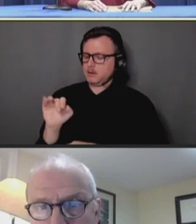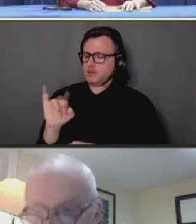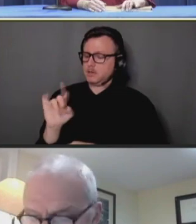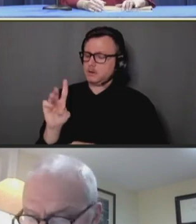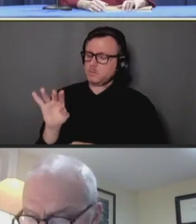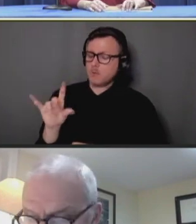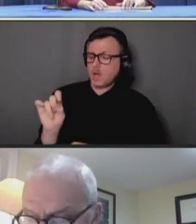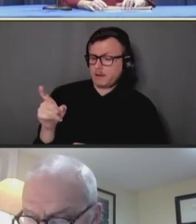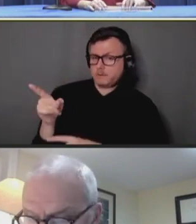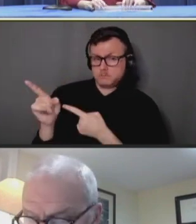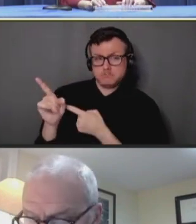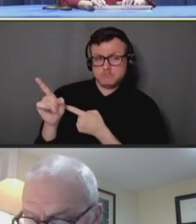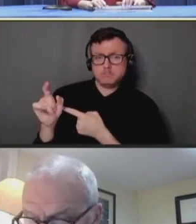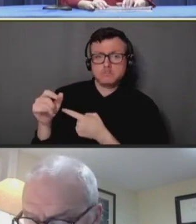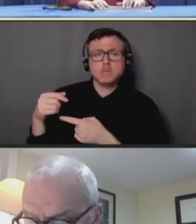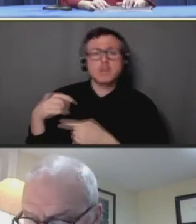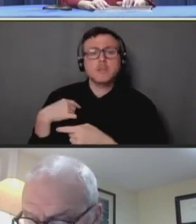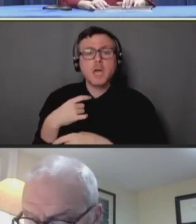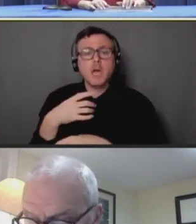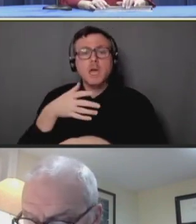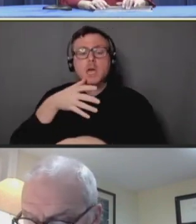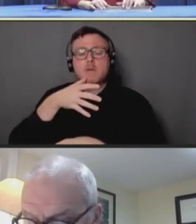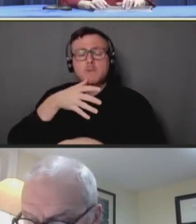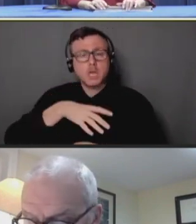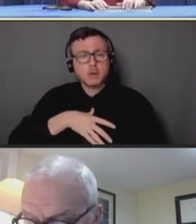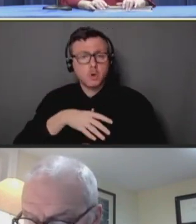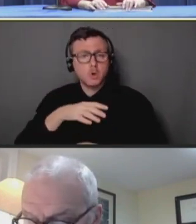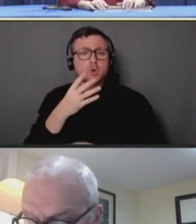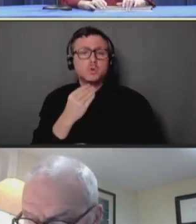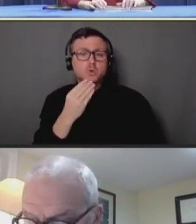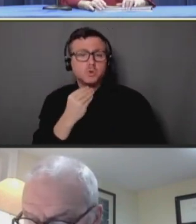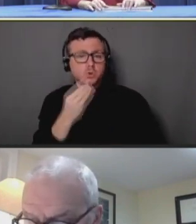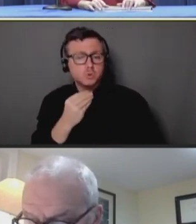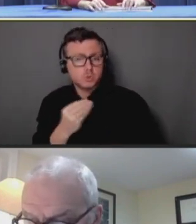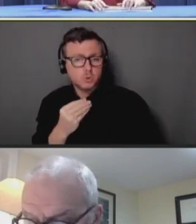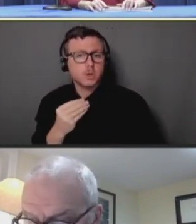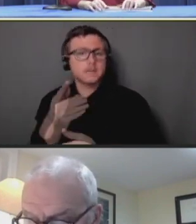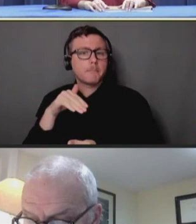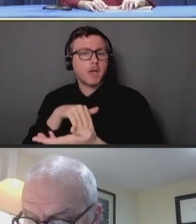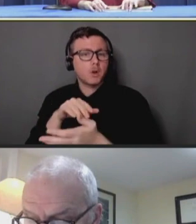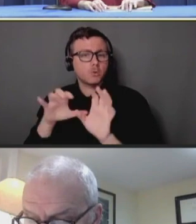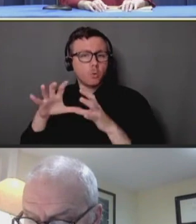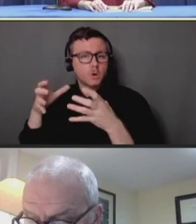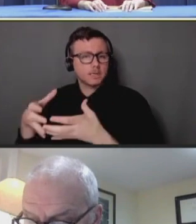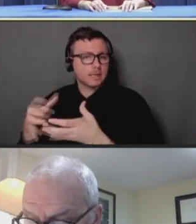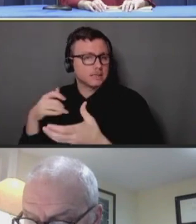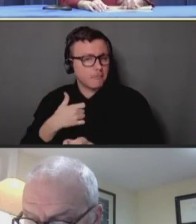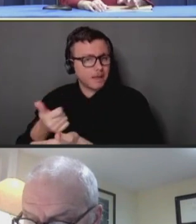There's a female Jewish women's organization, a medical organization that's been helpful to us.